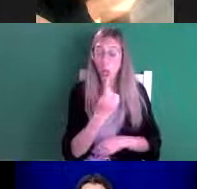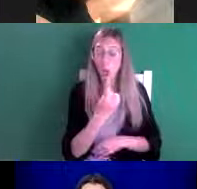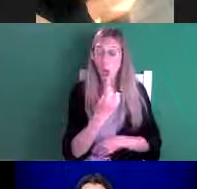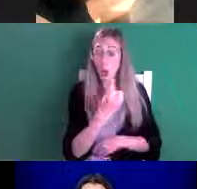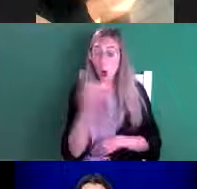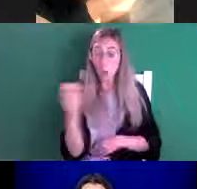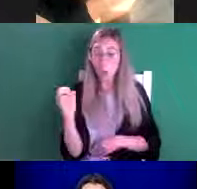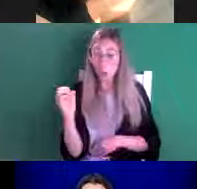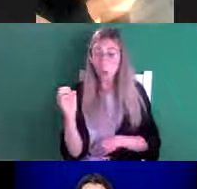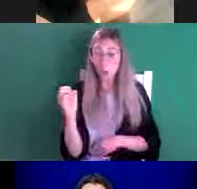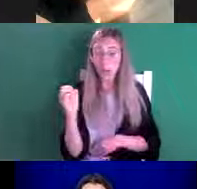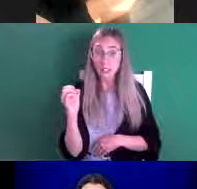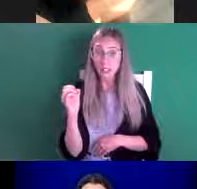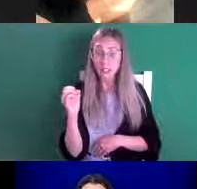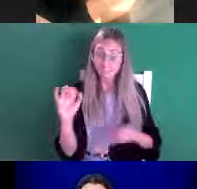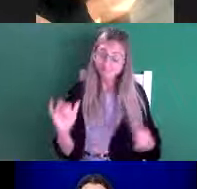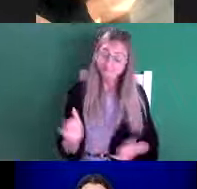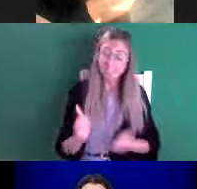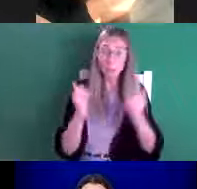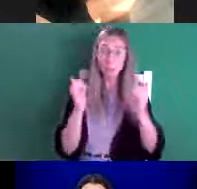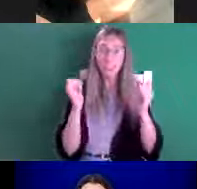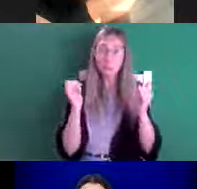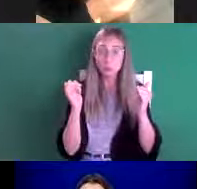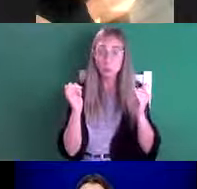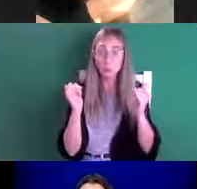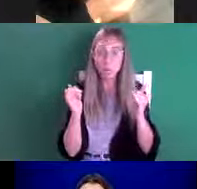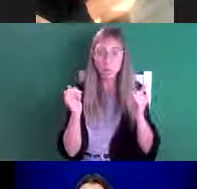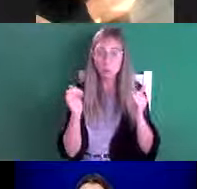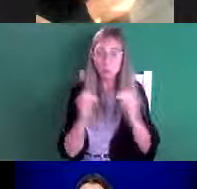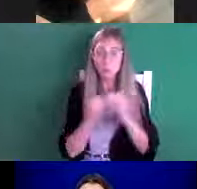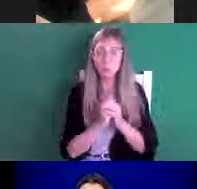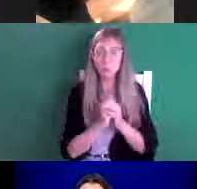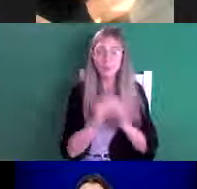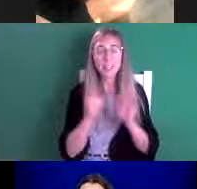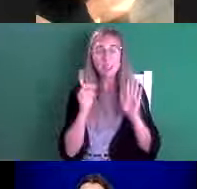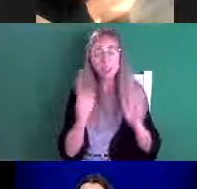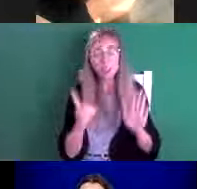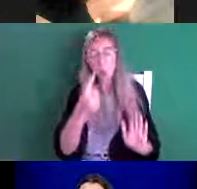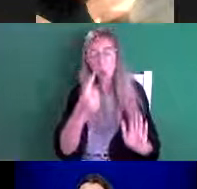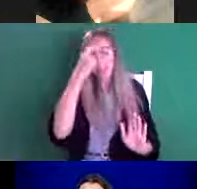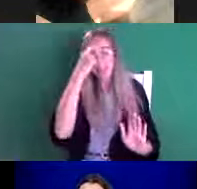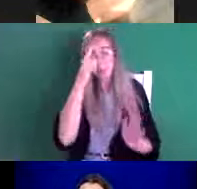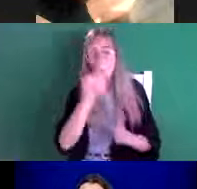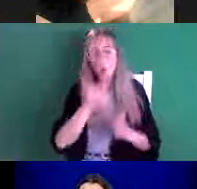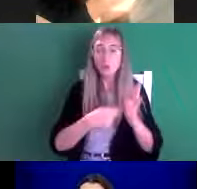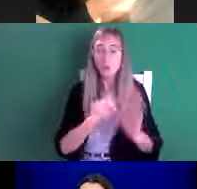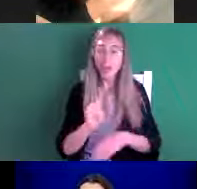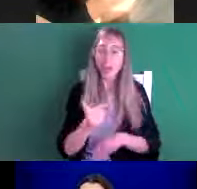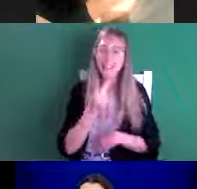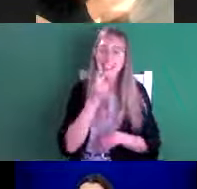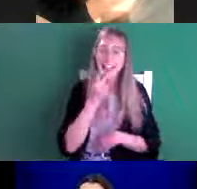years for 102nd just to be awkward july the 2nd is also a saturday and we felt that would be a